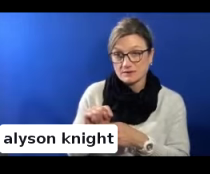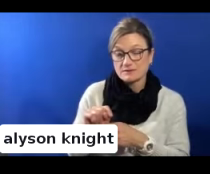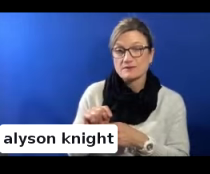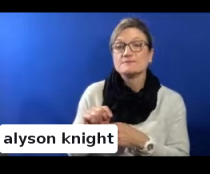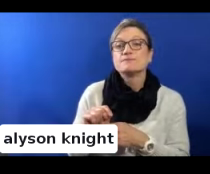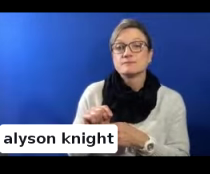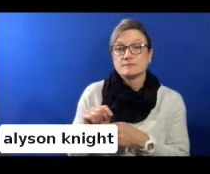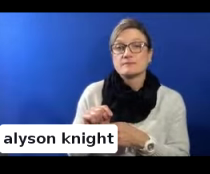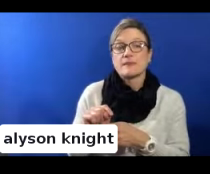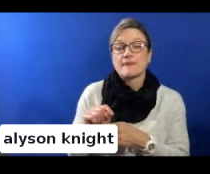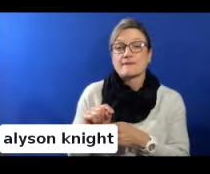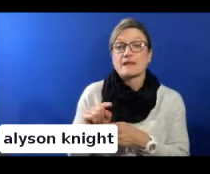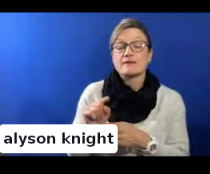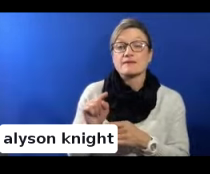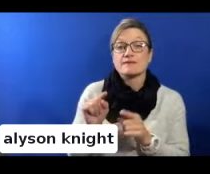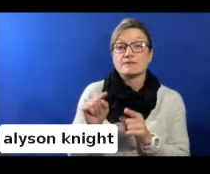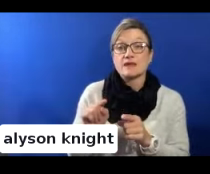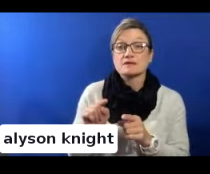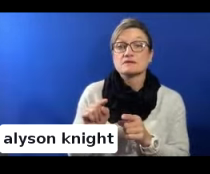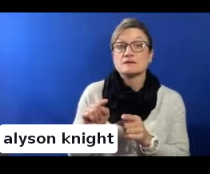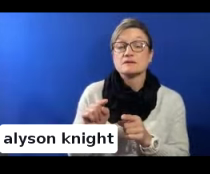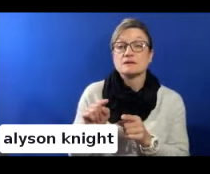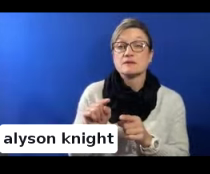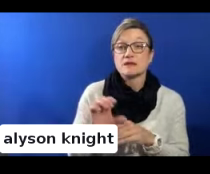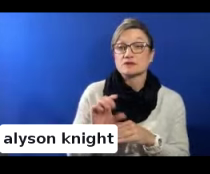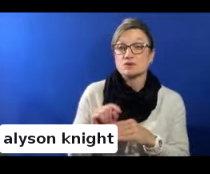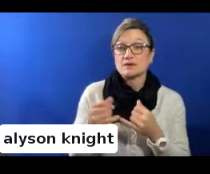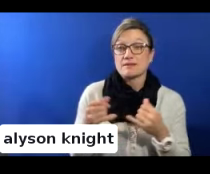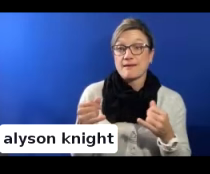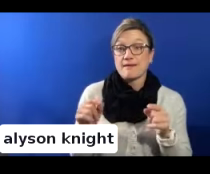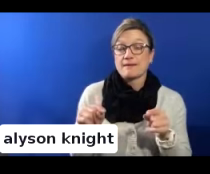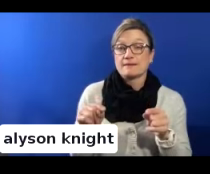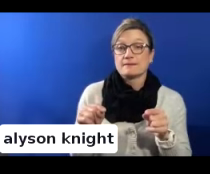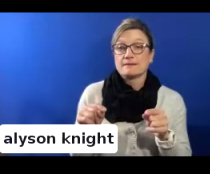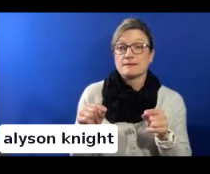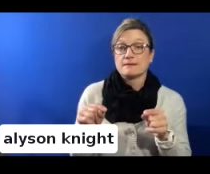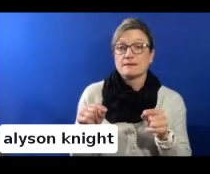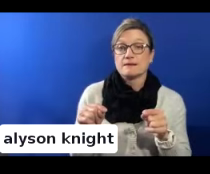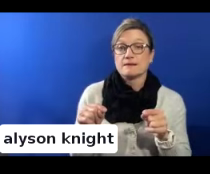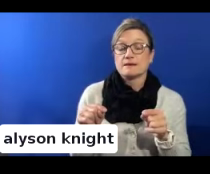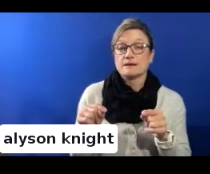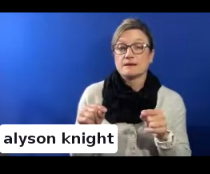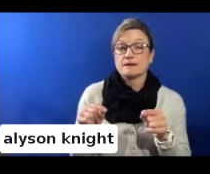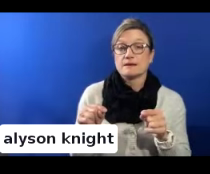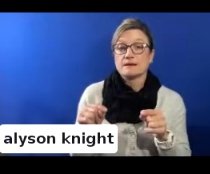This assumes that the consultant line had incurred $1,000 expenses